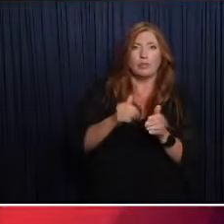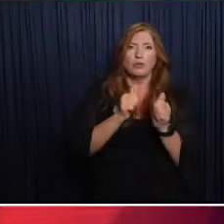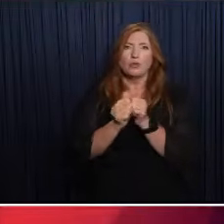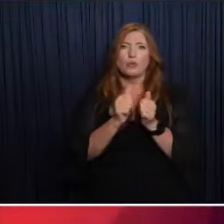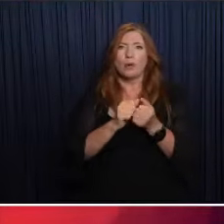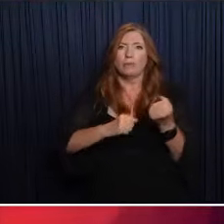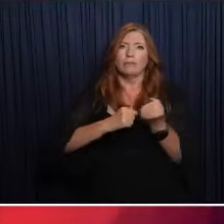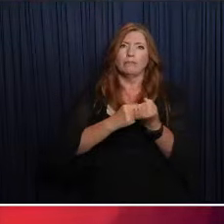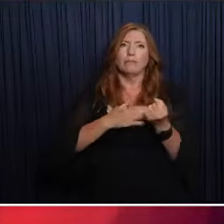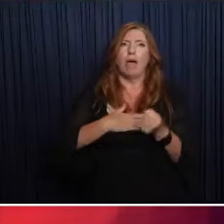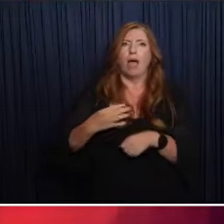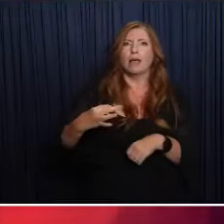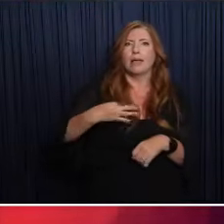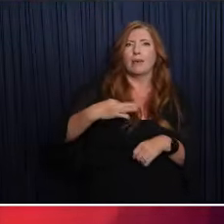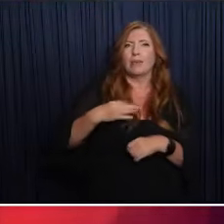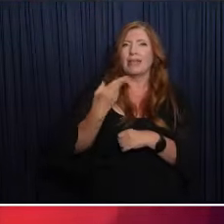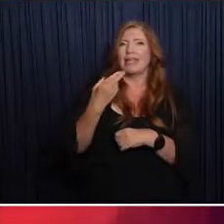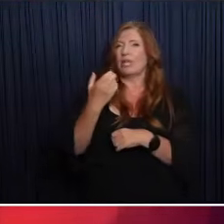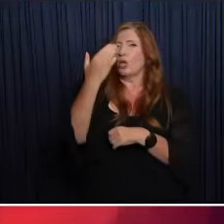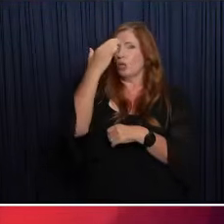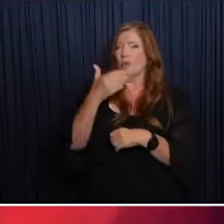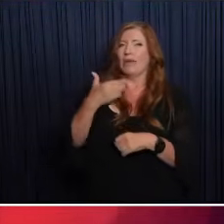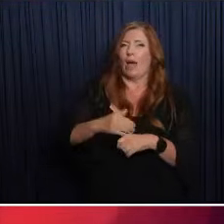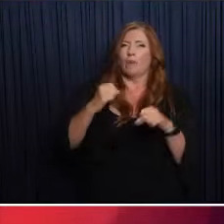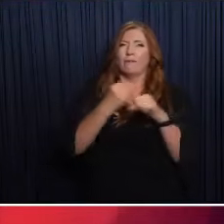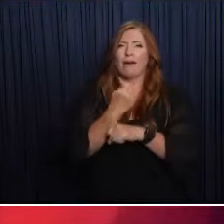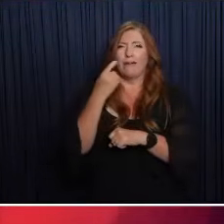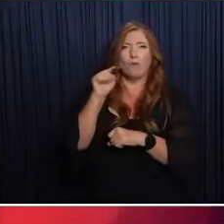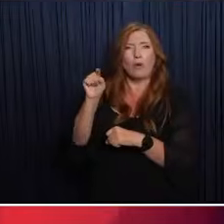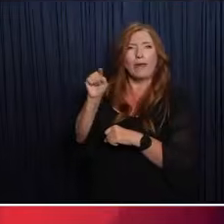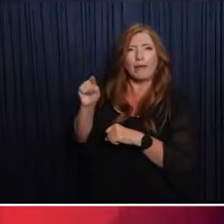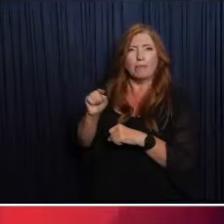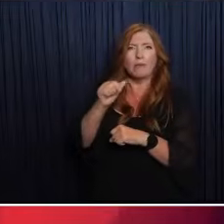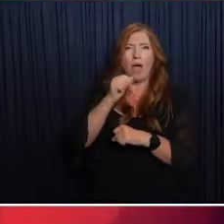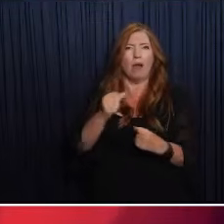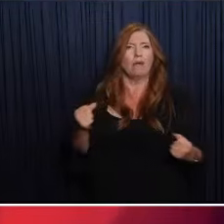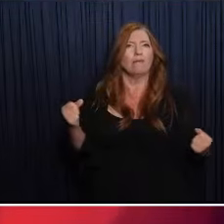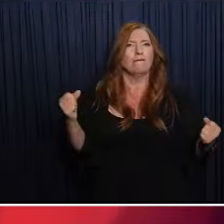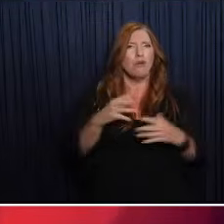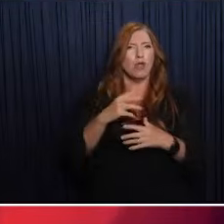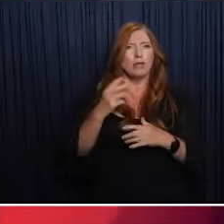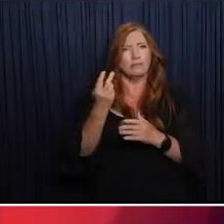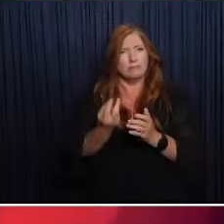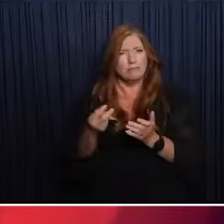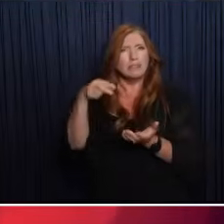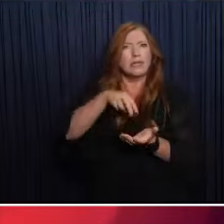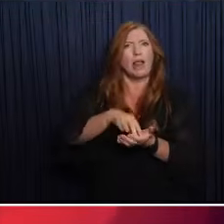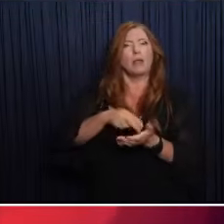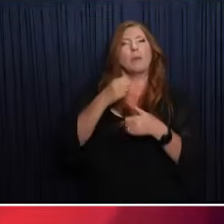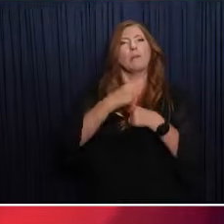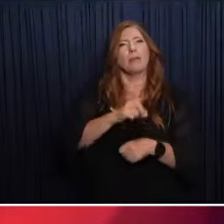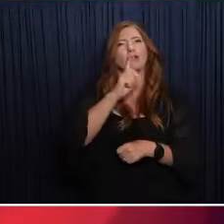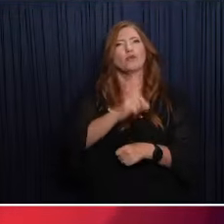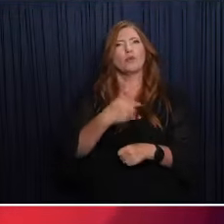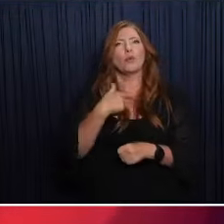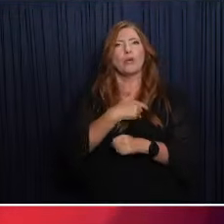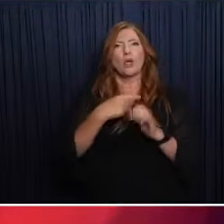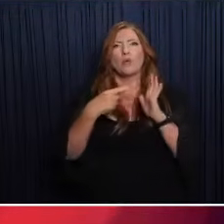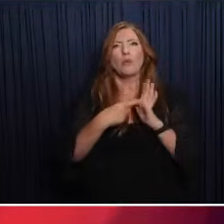FOR ALMOST TWO DECADES. HE ASKED ME TO RUN IN THIS SEAT. HE ENDORSED MY CAMPAIGN BECAUSE